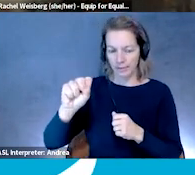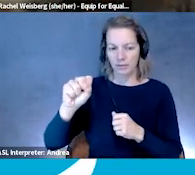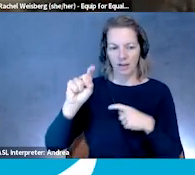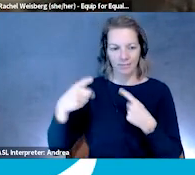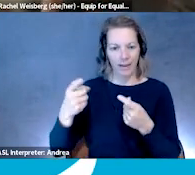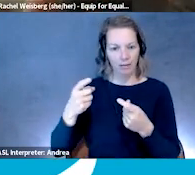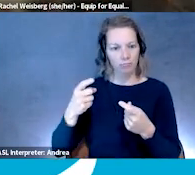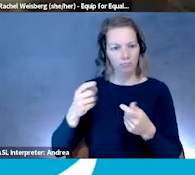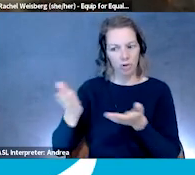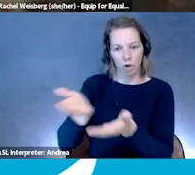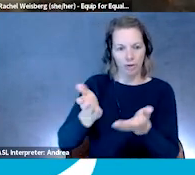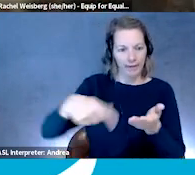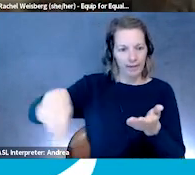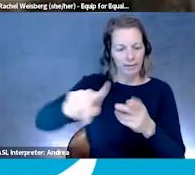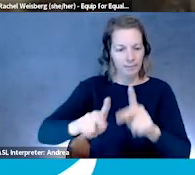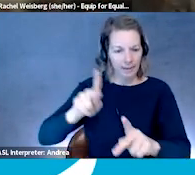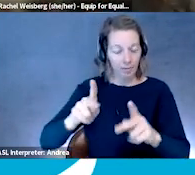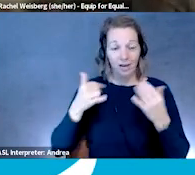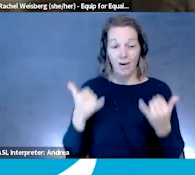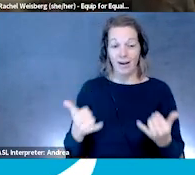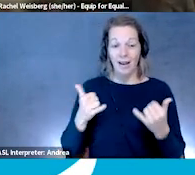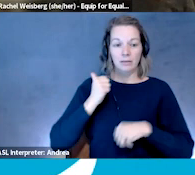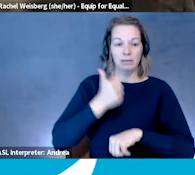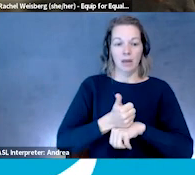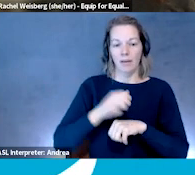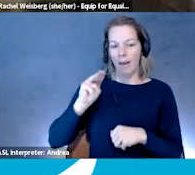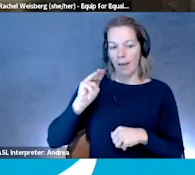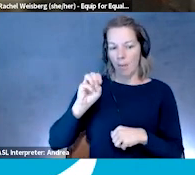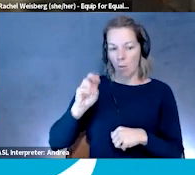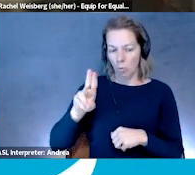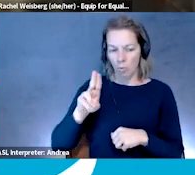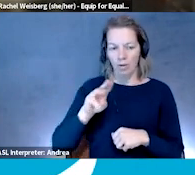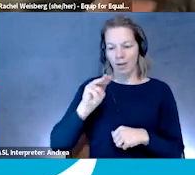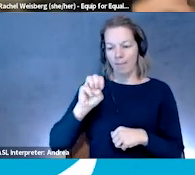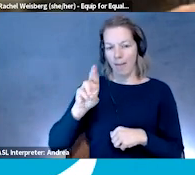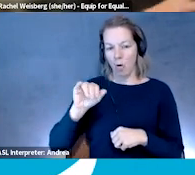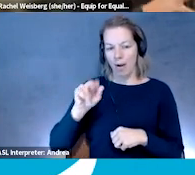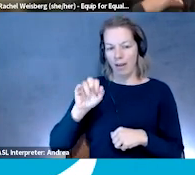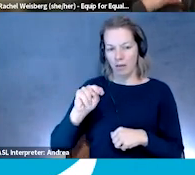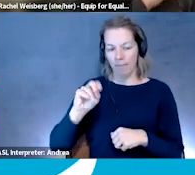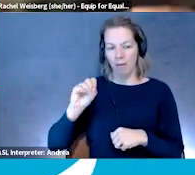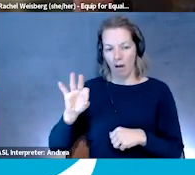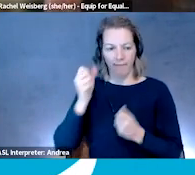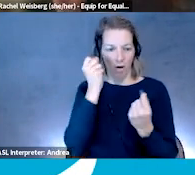A SIDE NOTE; SOMEWHAT RECENT CHANGE THAT DRS HAS BEEN